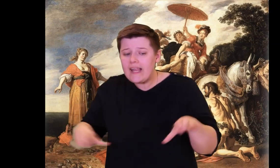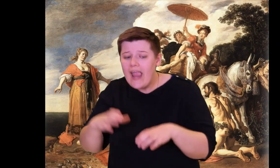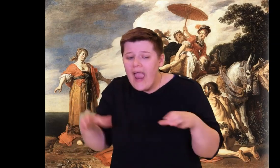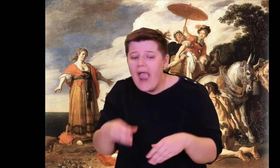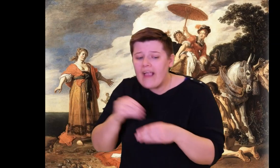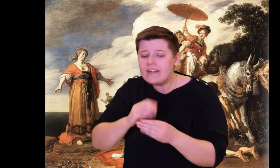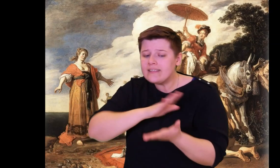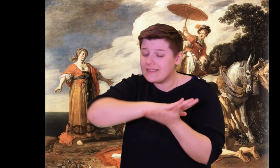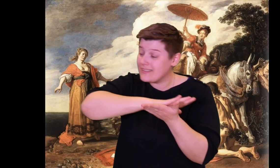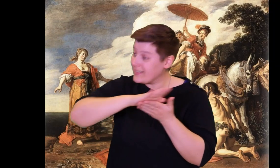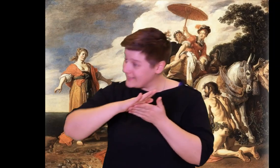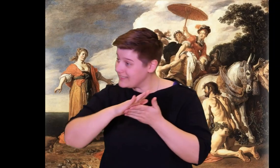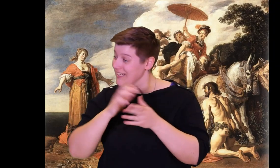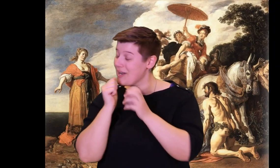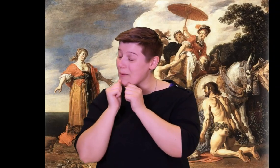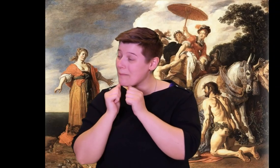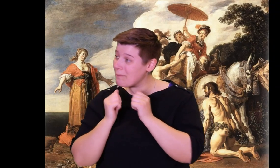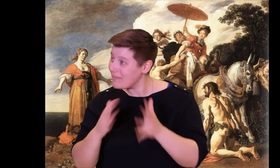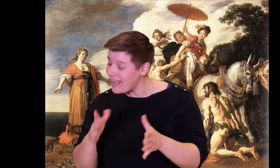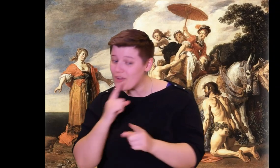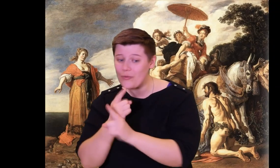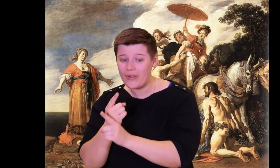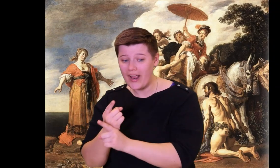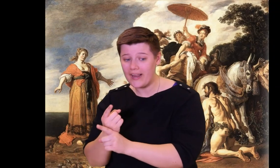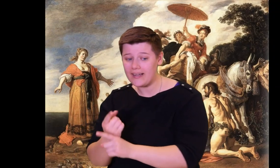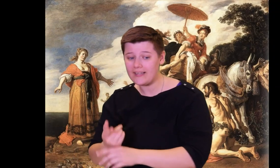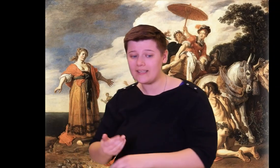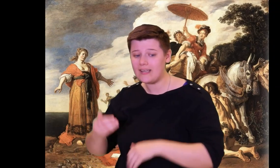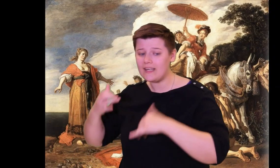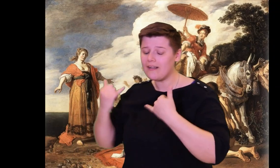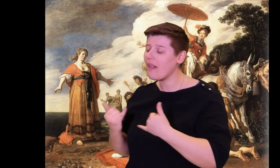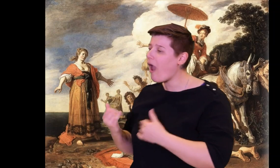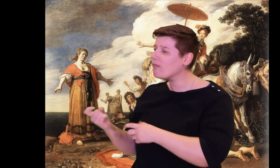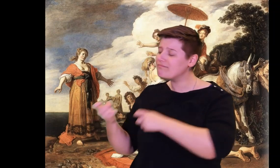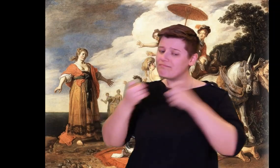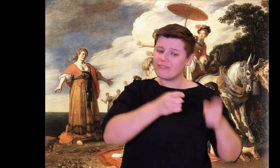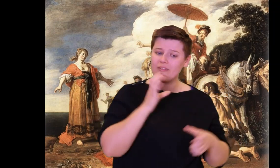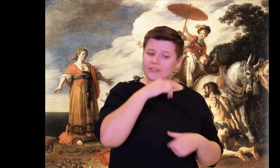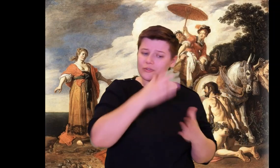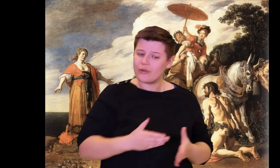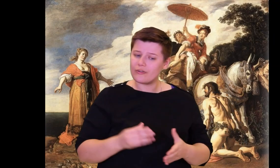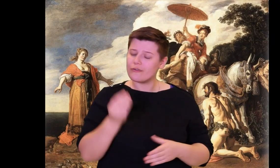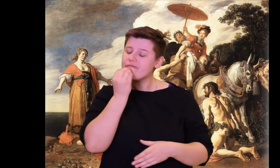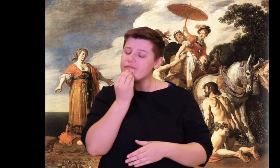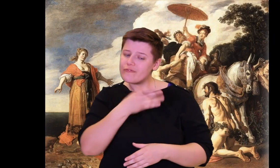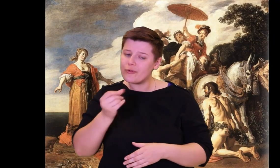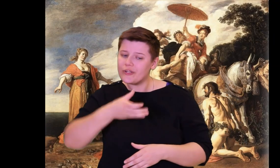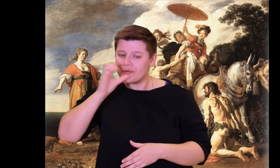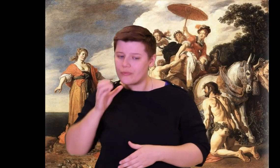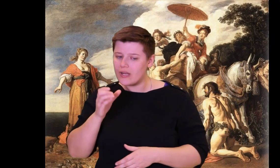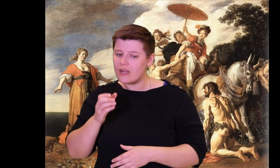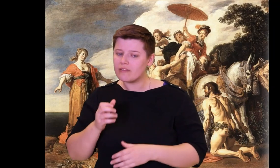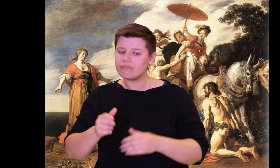So give the stranger food and drink, and wash him down in the river, sheltered from the wind.”